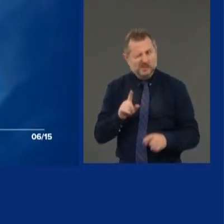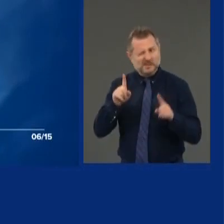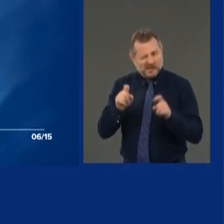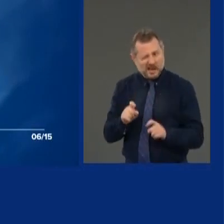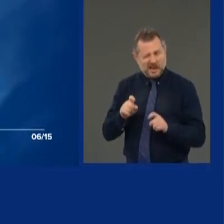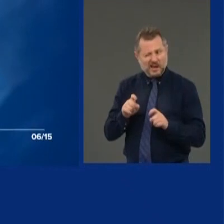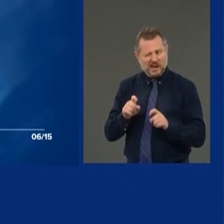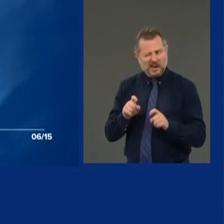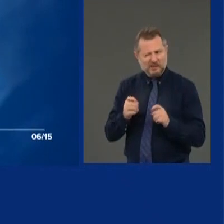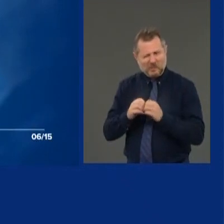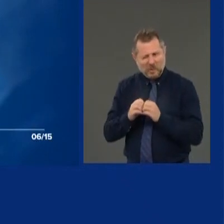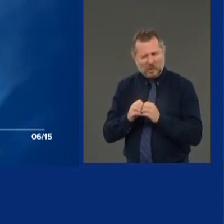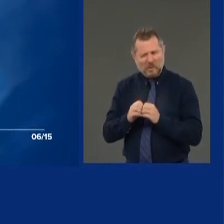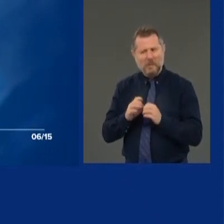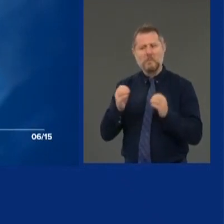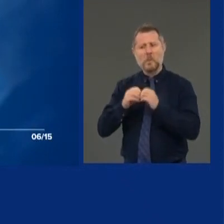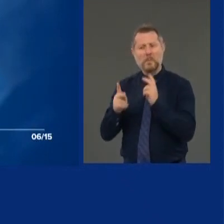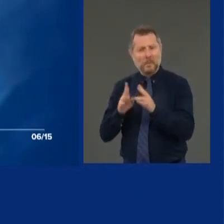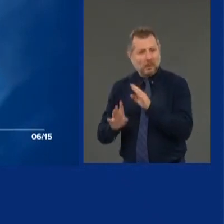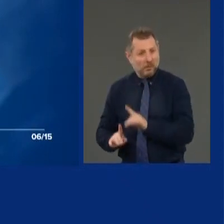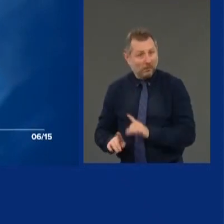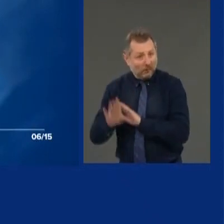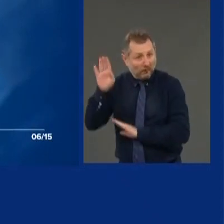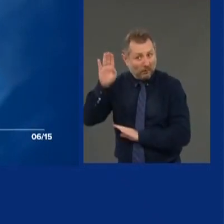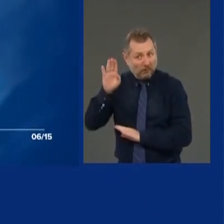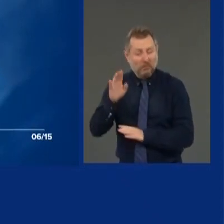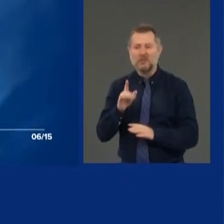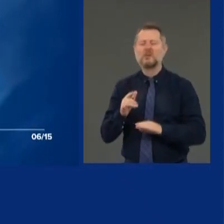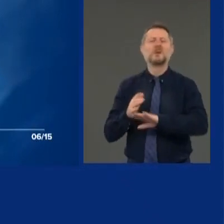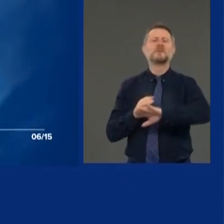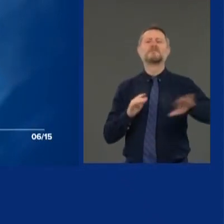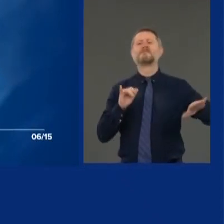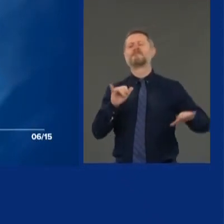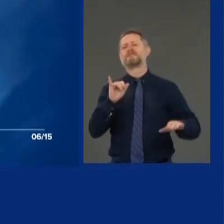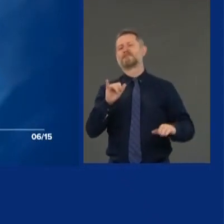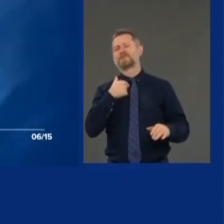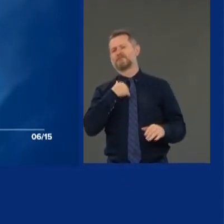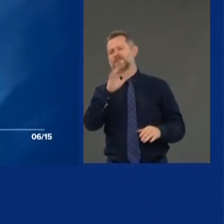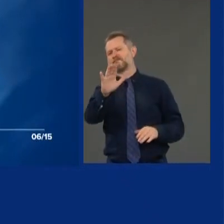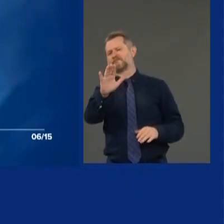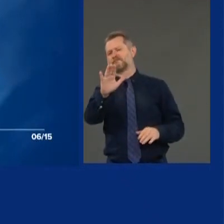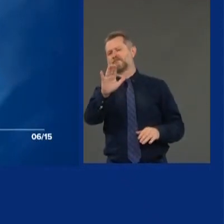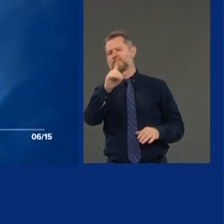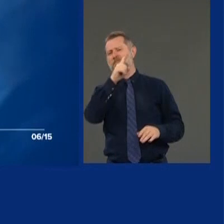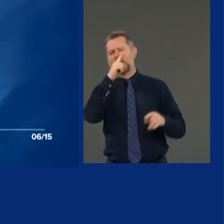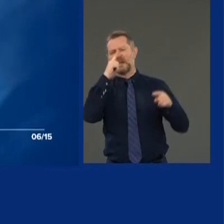FIRST, THEY ARE ARGUING TESTING DOESN'T MAKE SENSE. THE PERCENTAGE OF POSITIVE IS